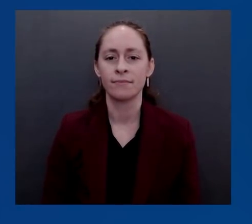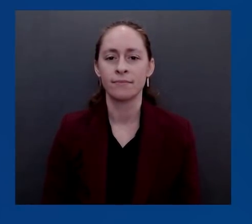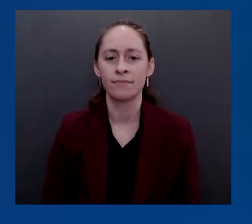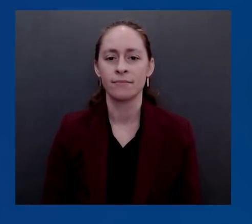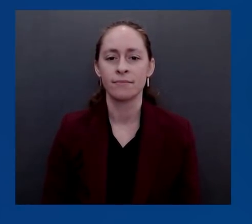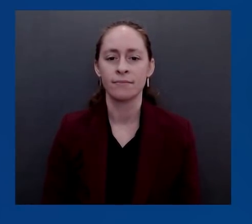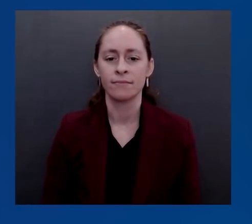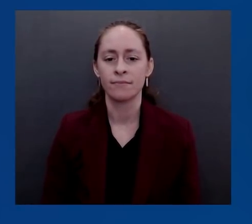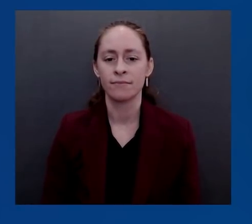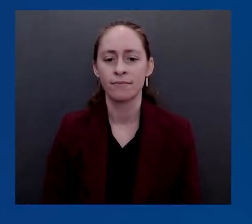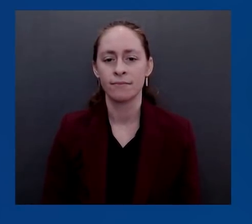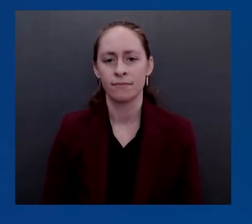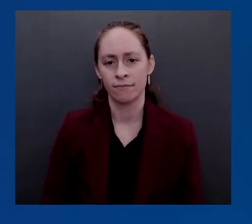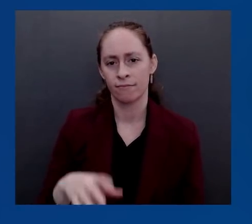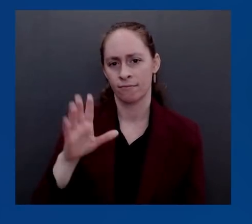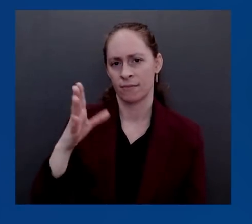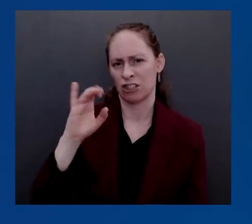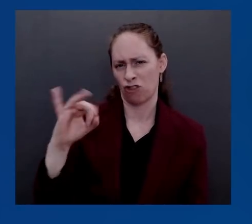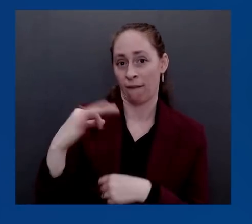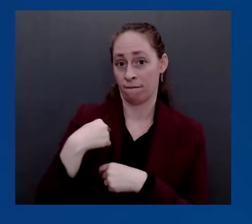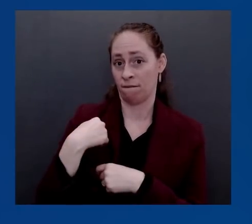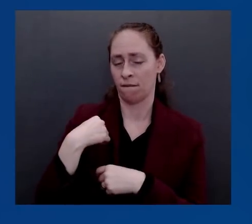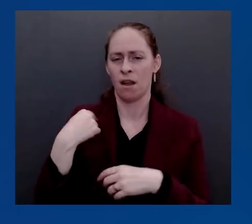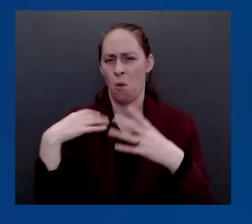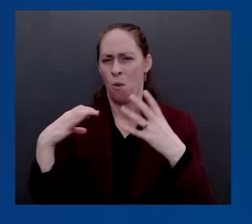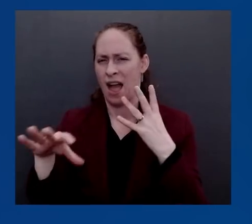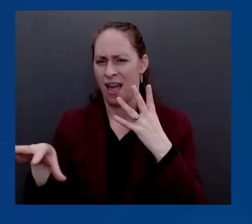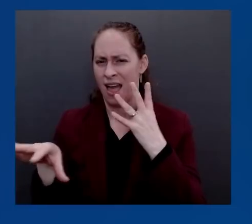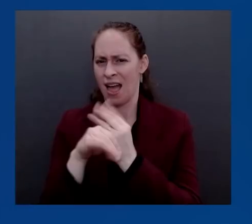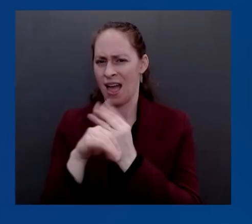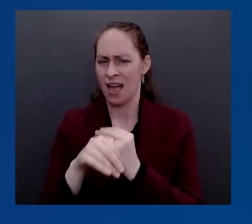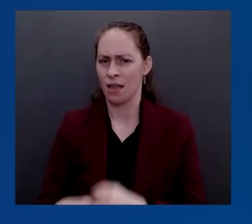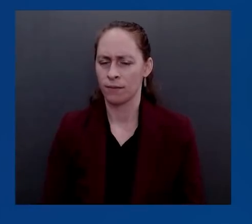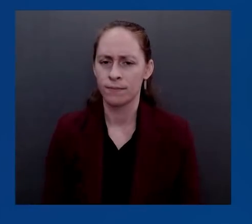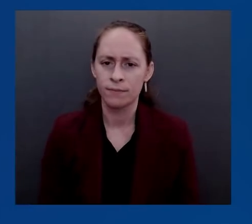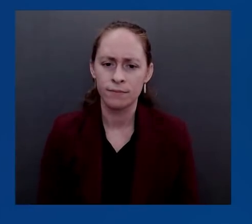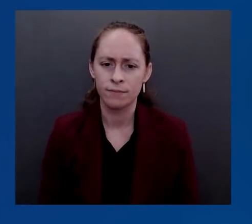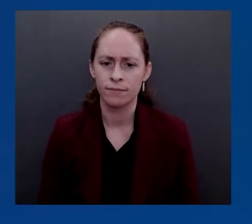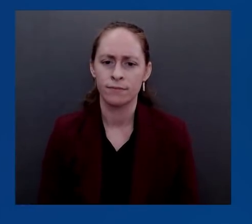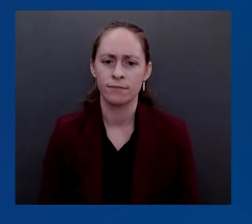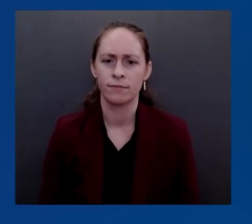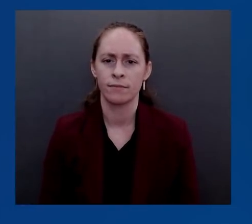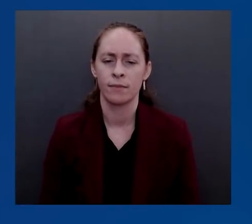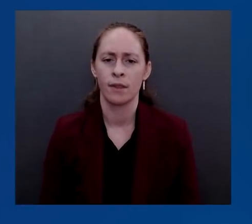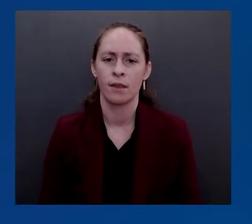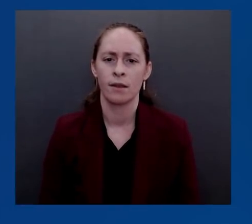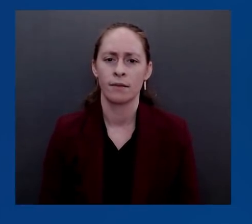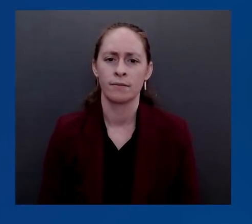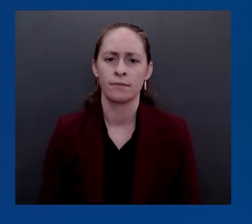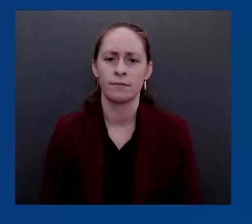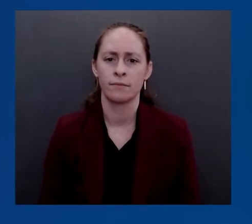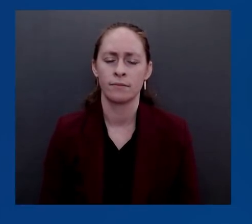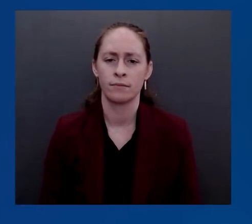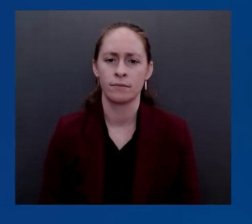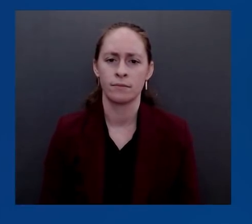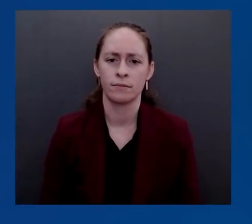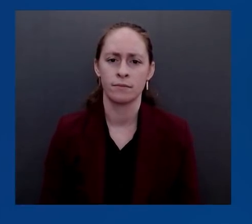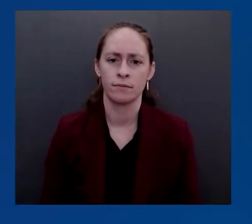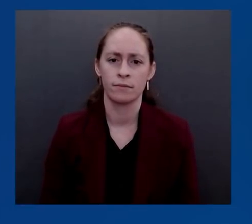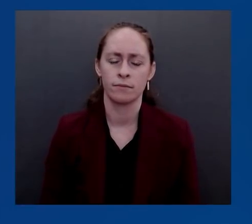that, you know, we've also -- in addition to the 200 million we've already shipped free to Americans' doorsteps, we've secured a billion in total,